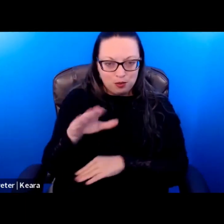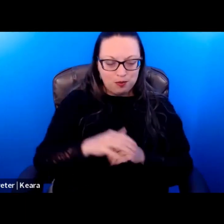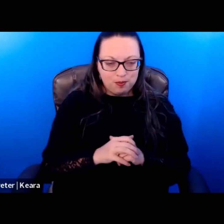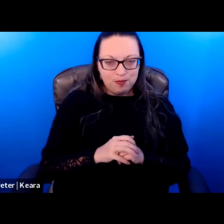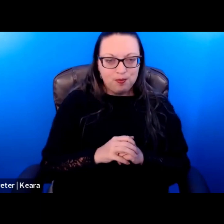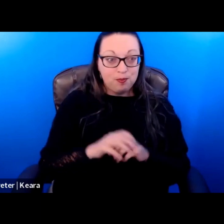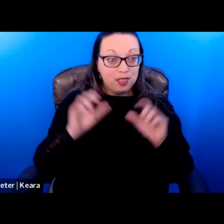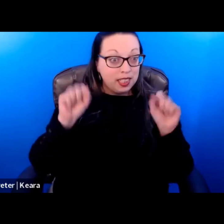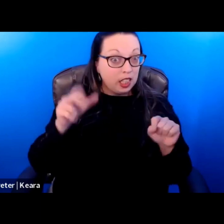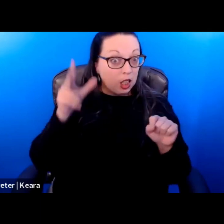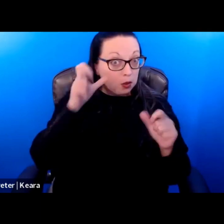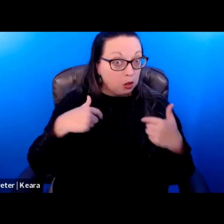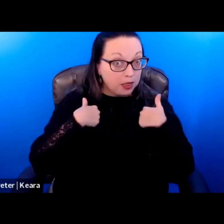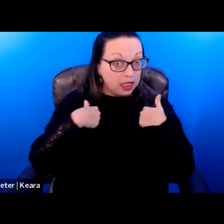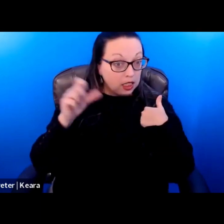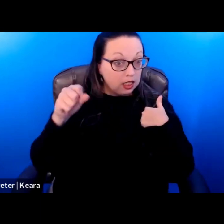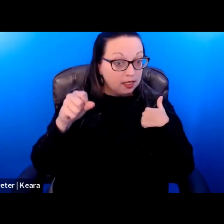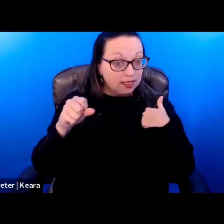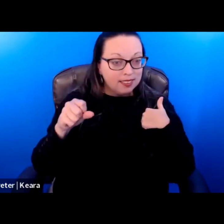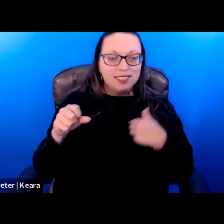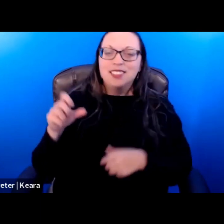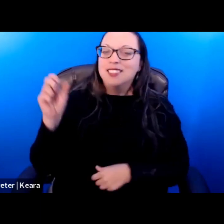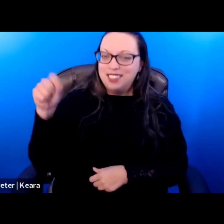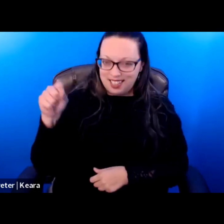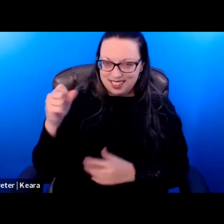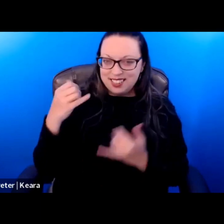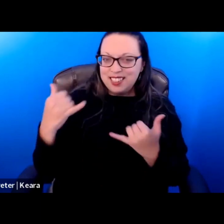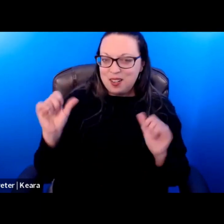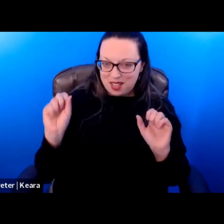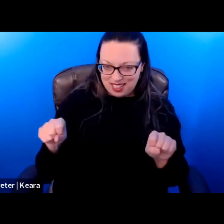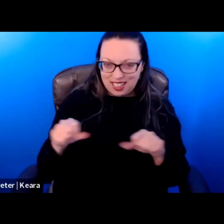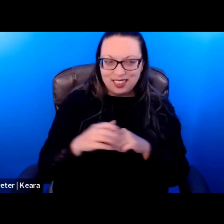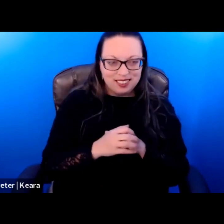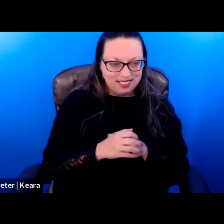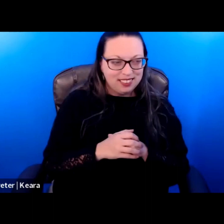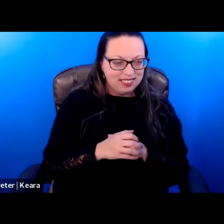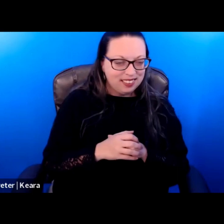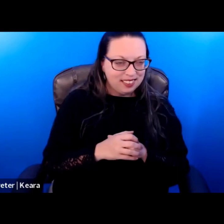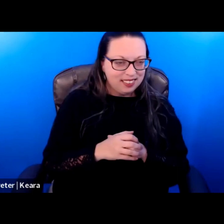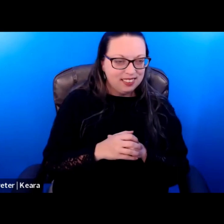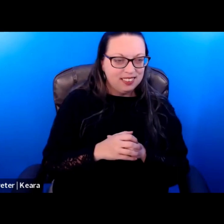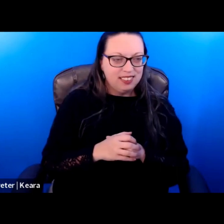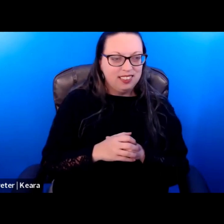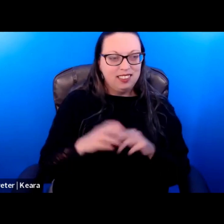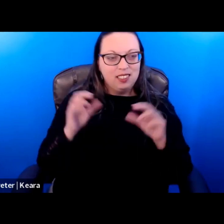not hear me Judy Dettmer: Oh, yeah, now I can hear we're breaking up a bit, talk a little bit more, and we'll see. Okay, can you hear